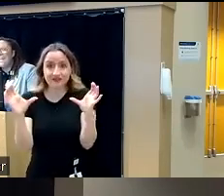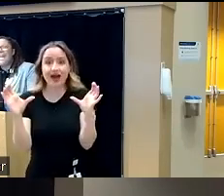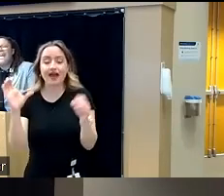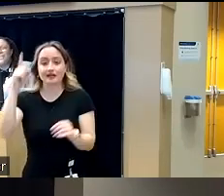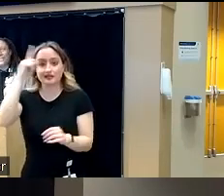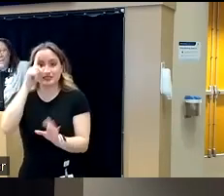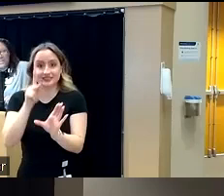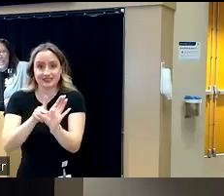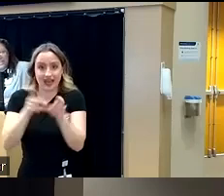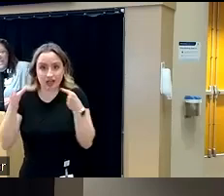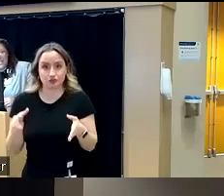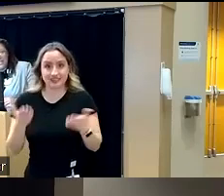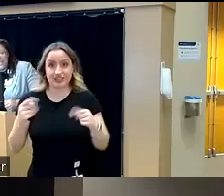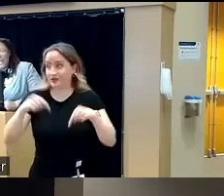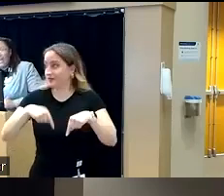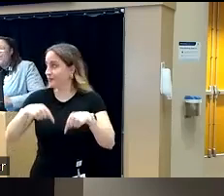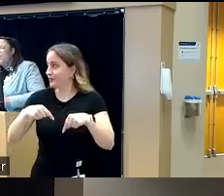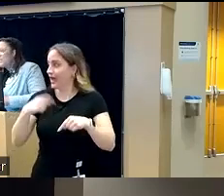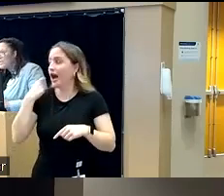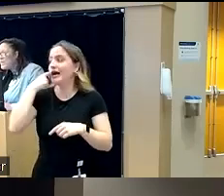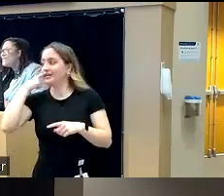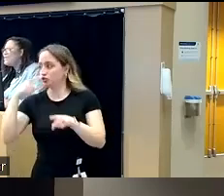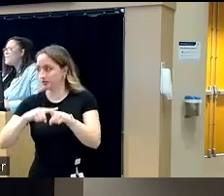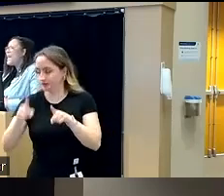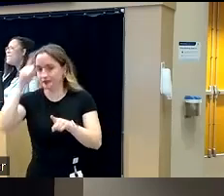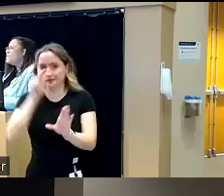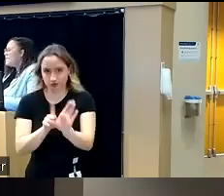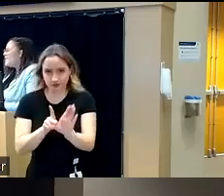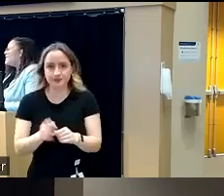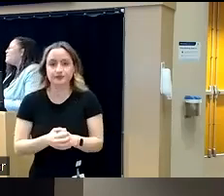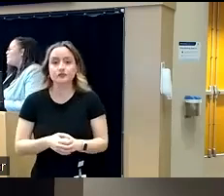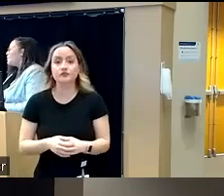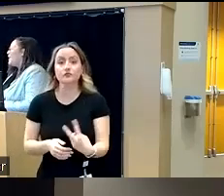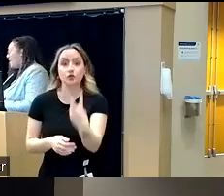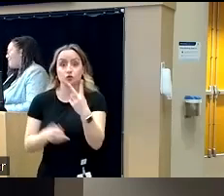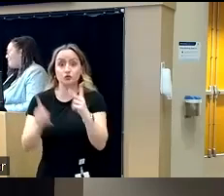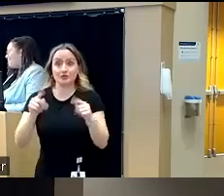County and the surrounding counties those two individuals happen to be in this room right now